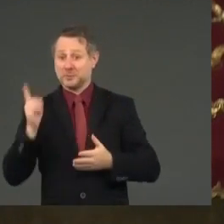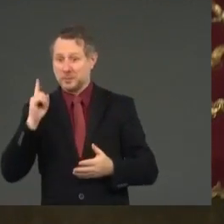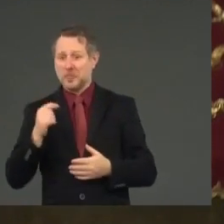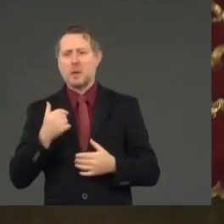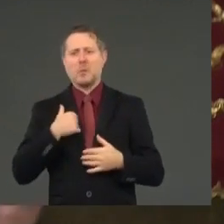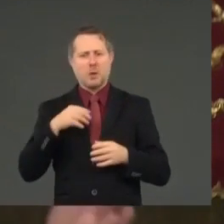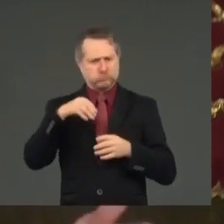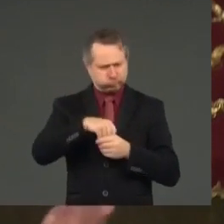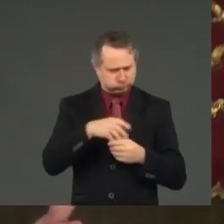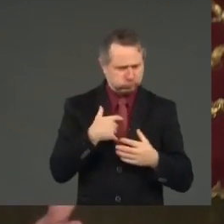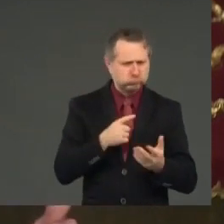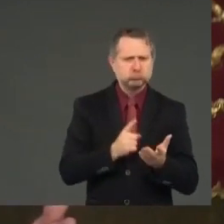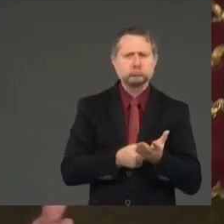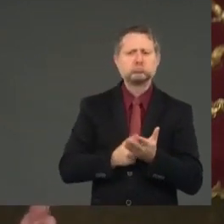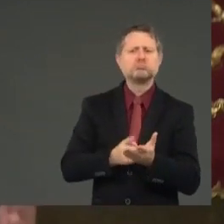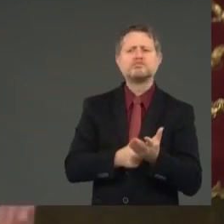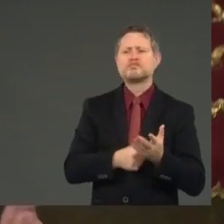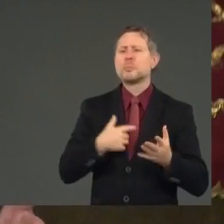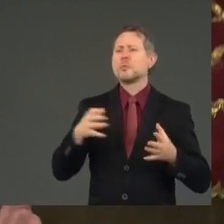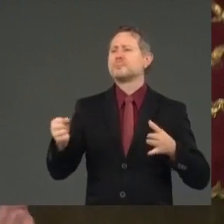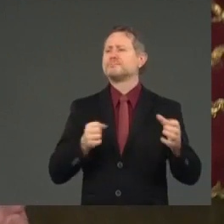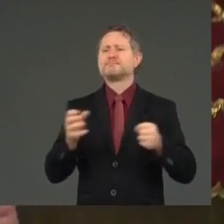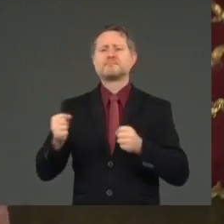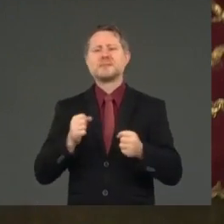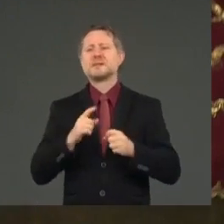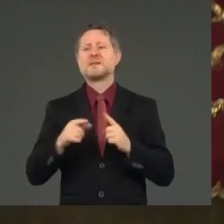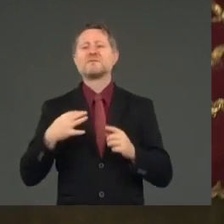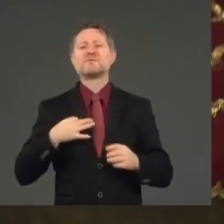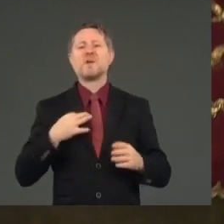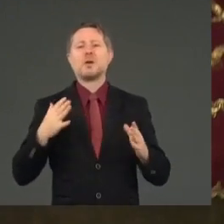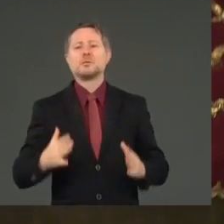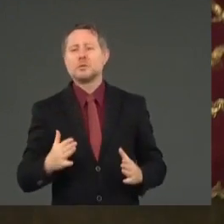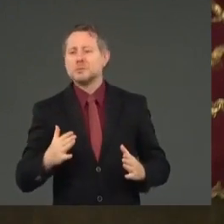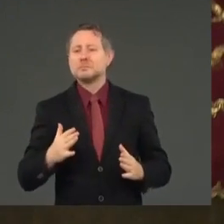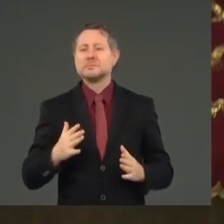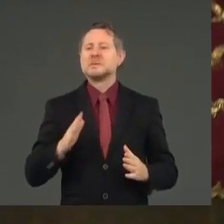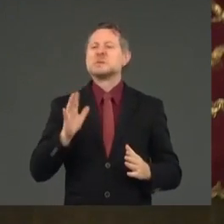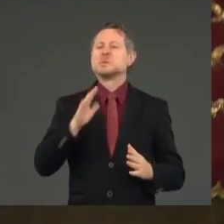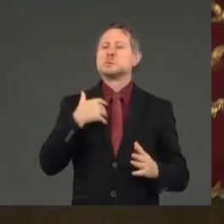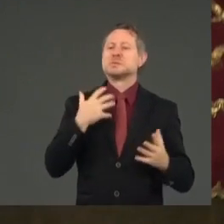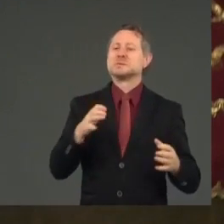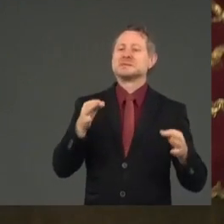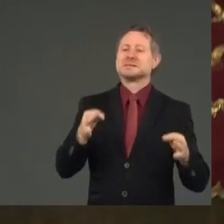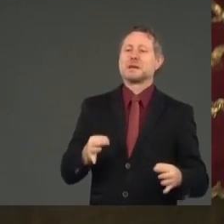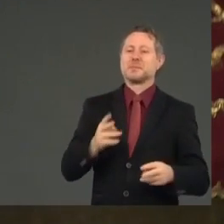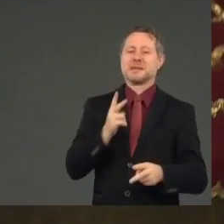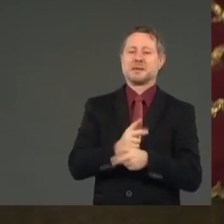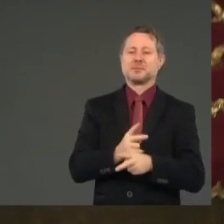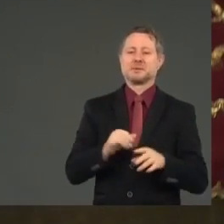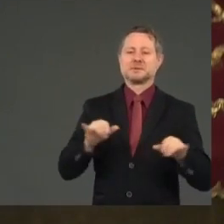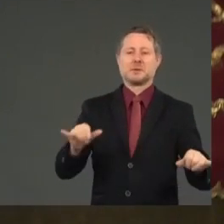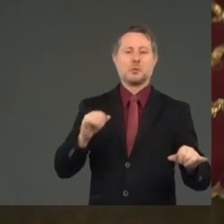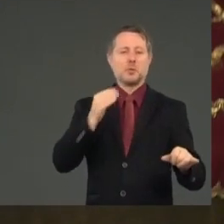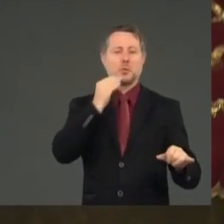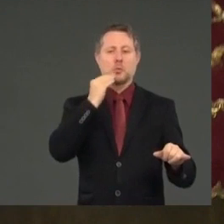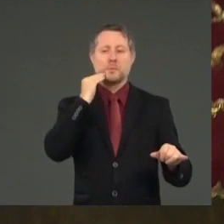THAT'S SOMETHING THAT HAS HAD TO HAPPEN UP TO THIS POINT. HOWEVER, AFTER YOU RAISED THE ISSUE LAST WEEK, WE'VE BEEN